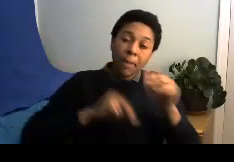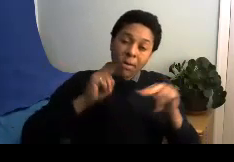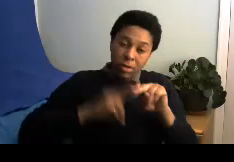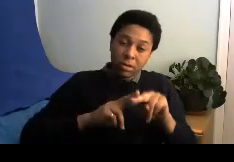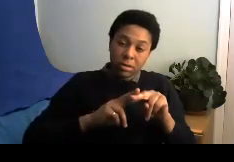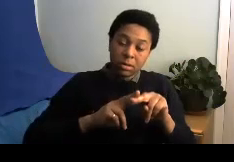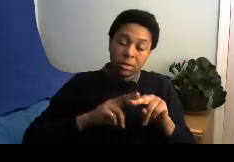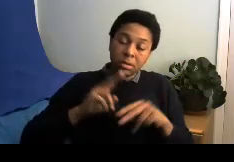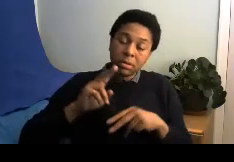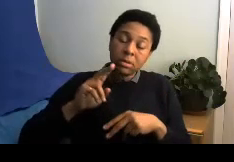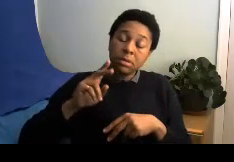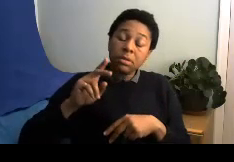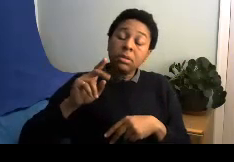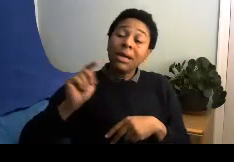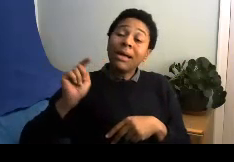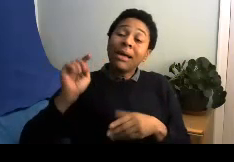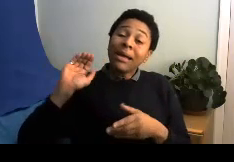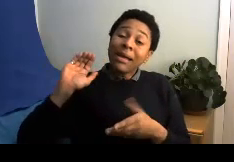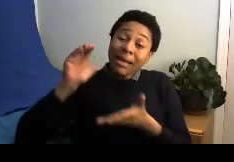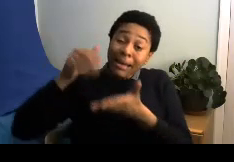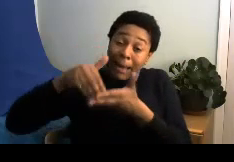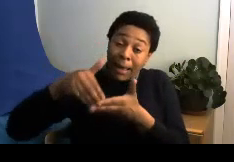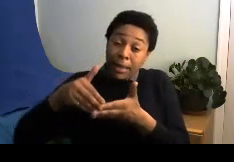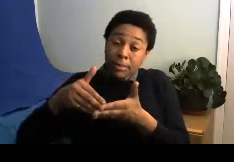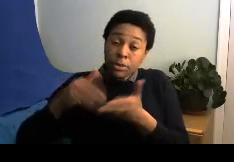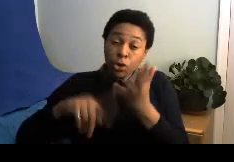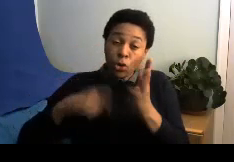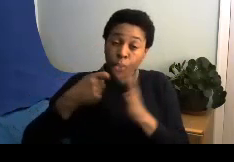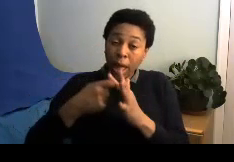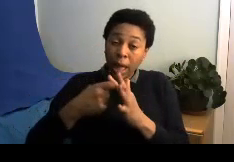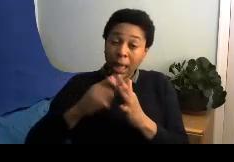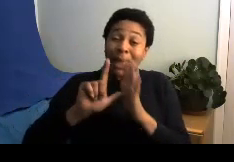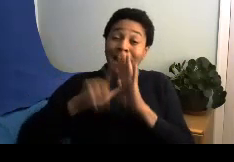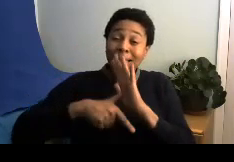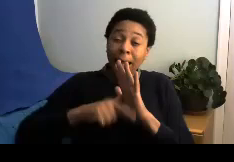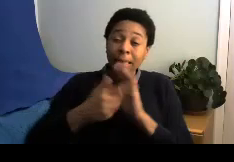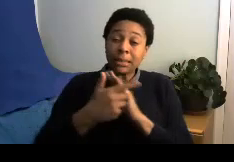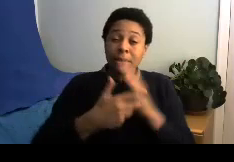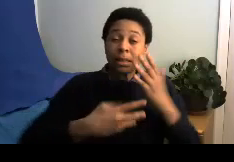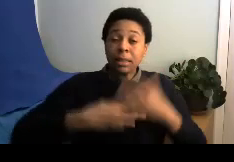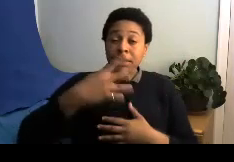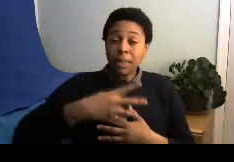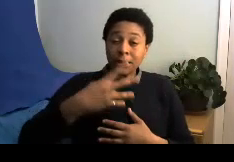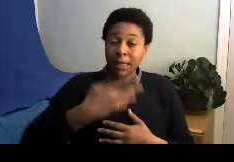the UK in the late 1950s as part of the Windrush generation. And